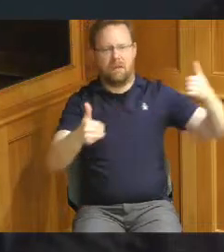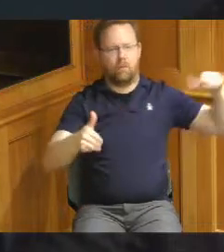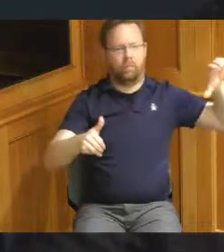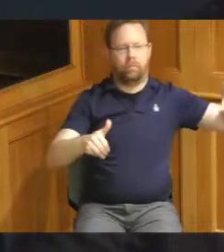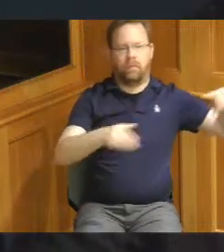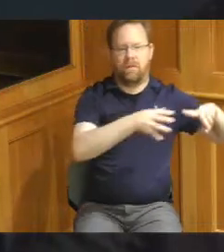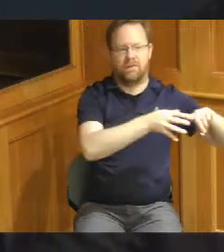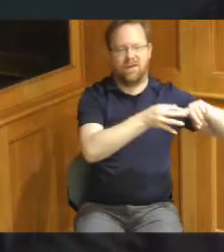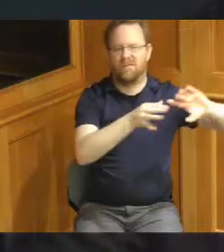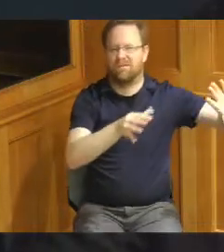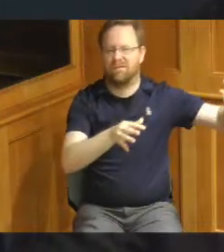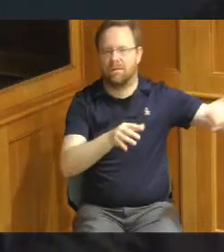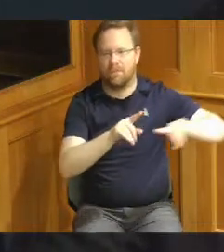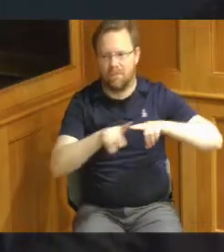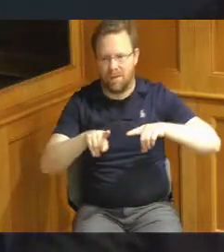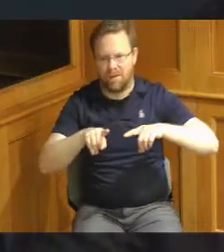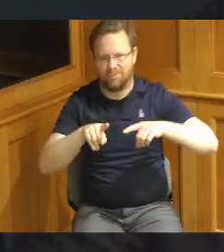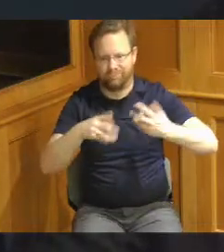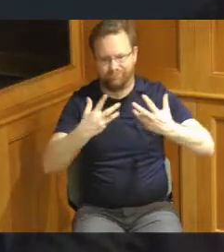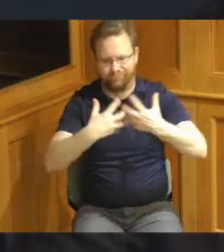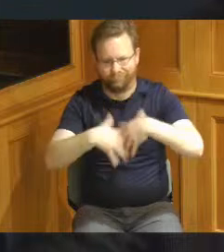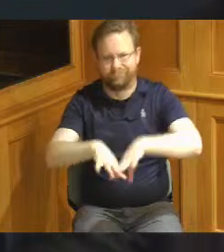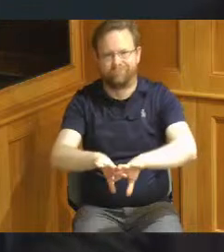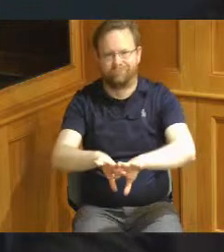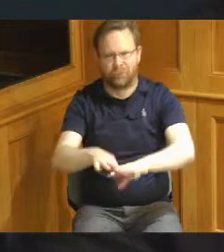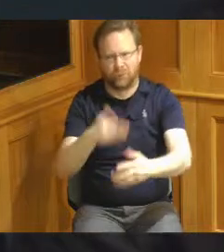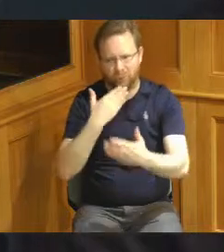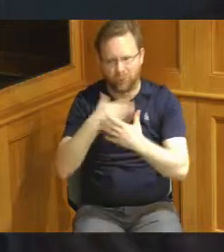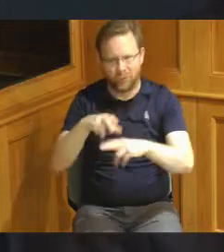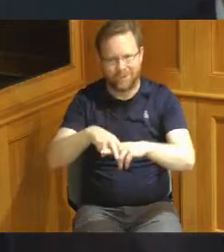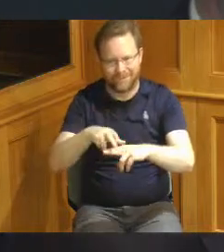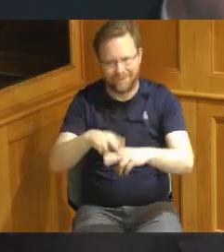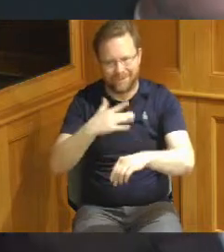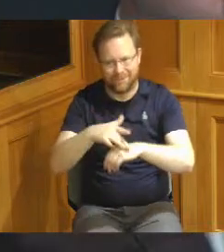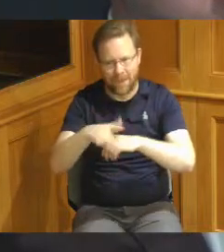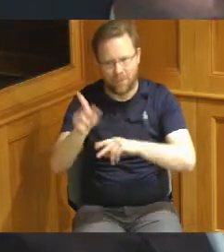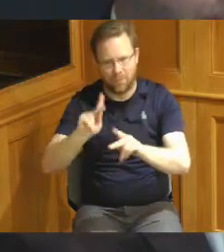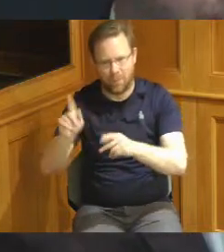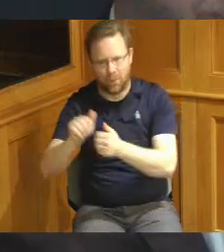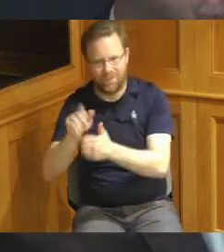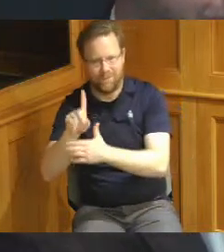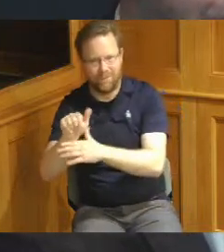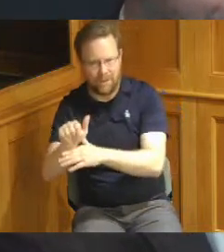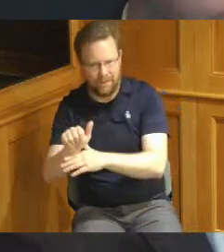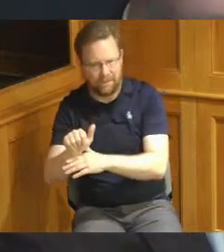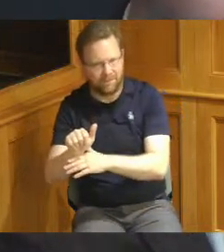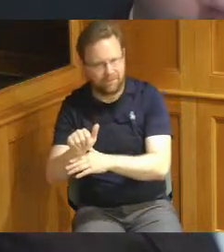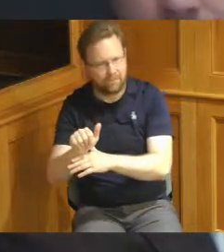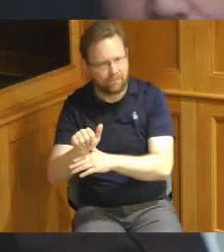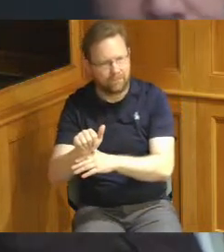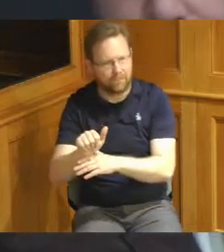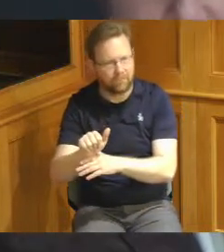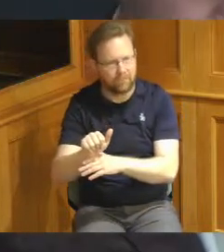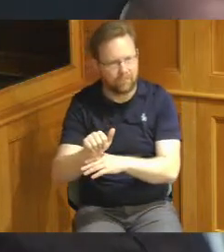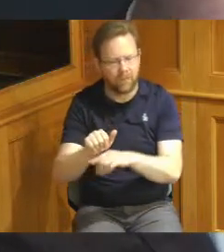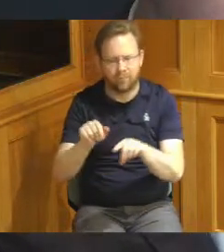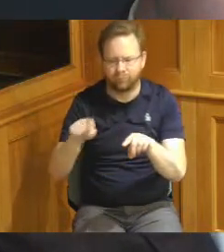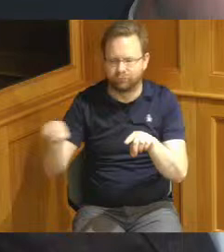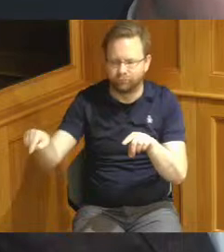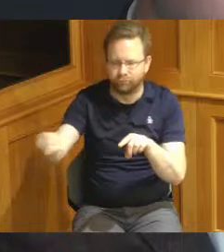that we hold this item until next Thursday if the Board is so inclined to consider that